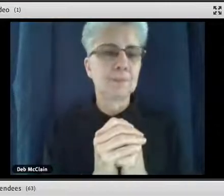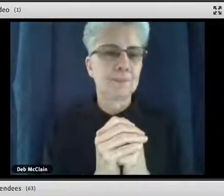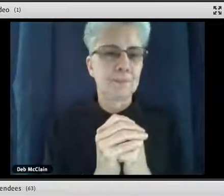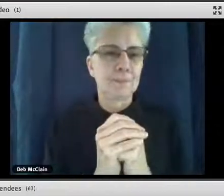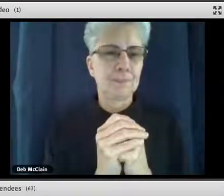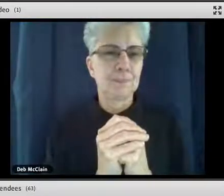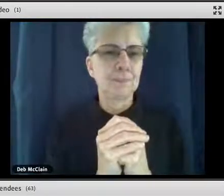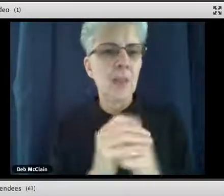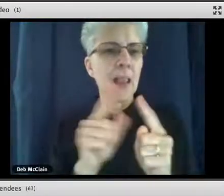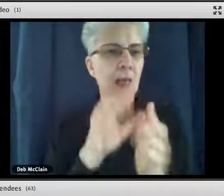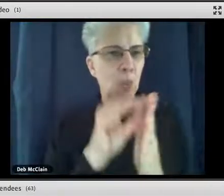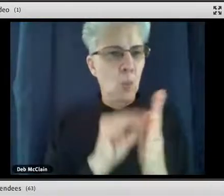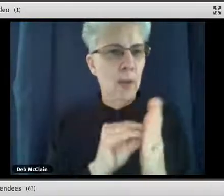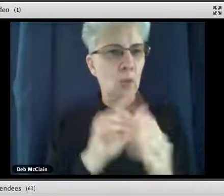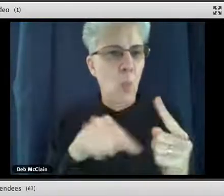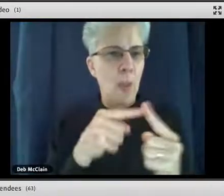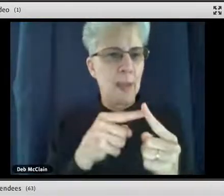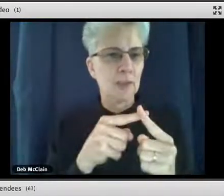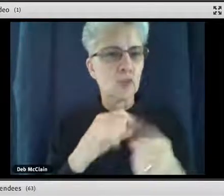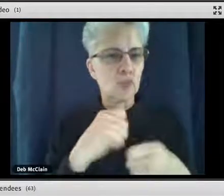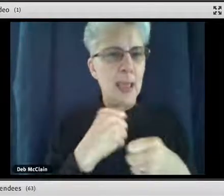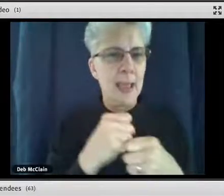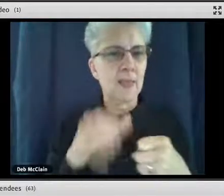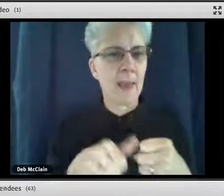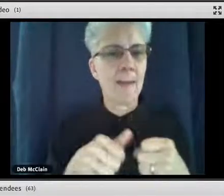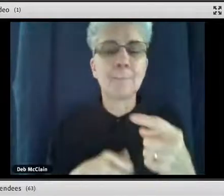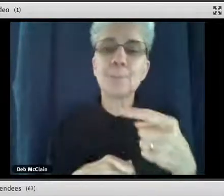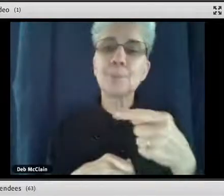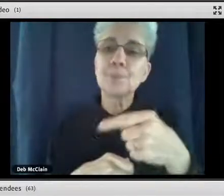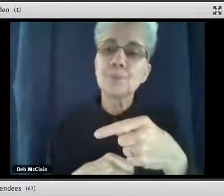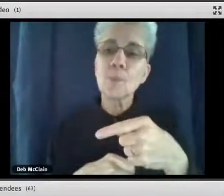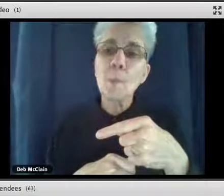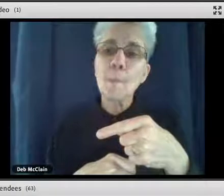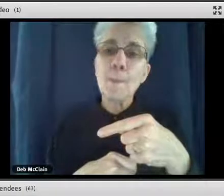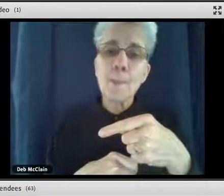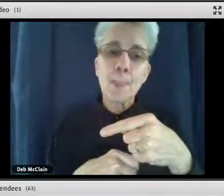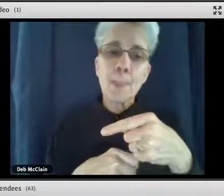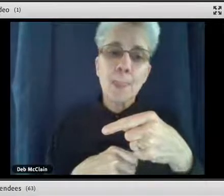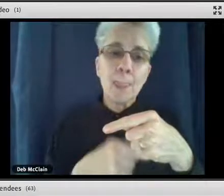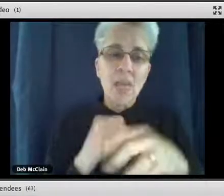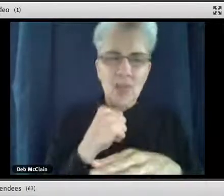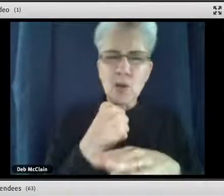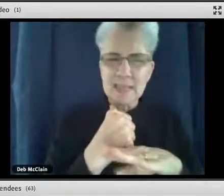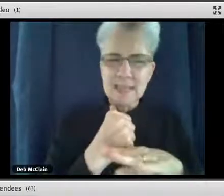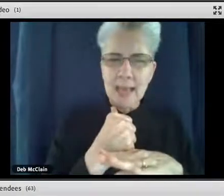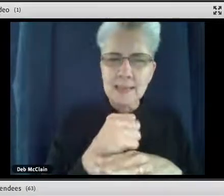Like the data, a record is created, for example. But they also -- It's set character positions.